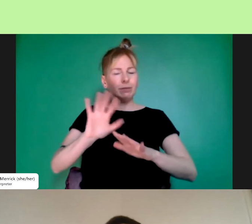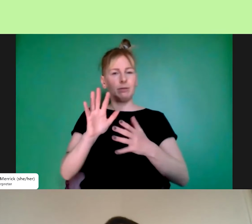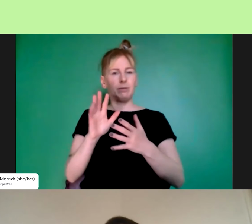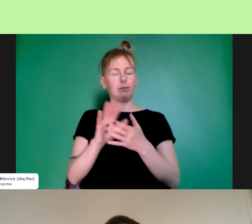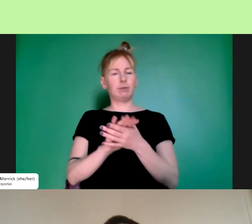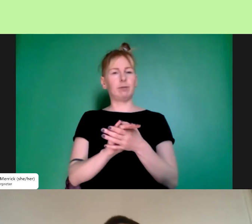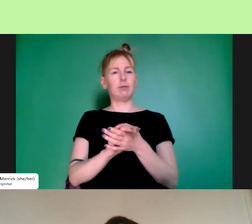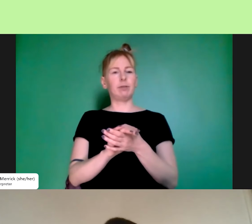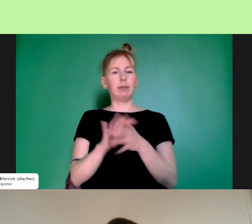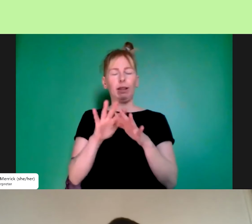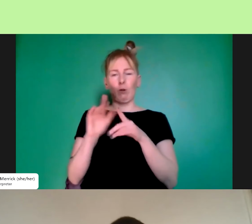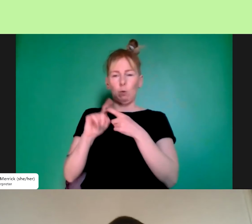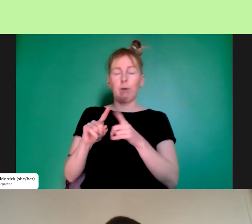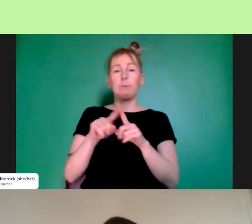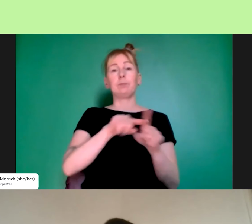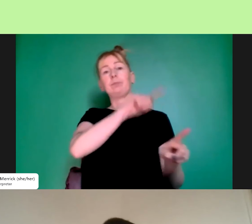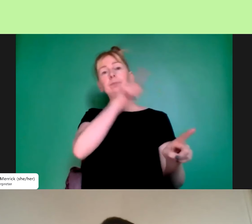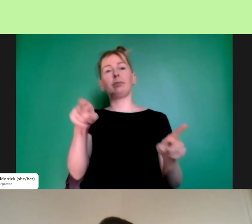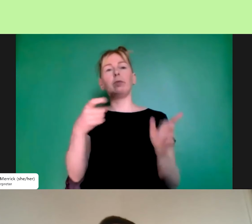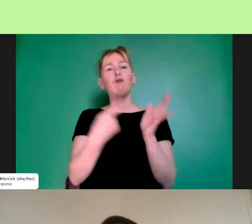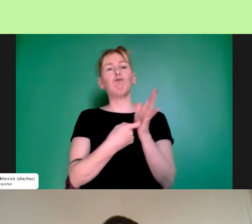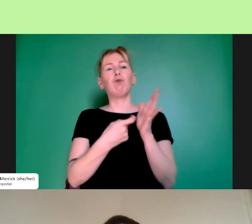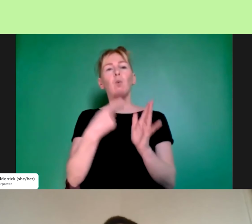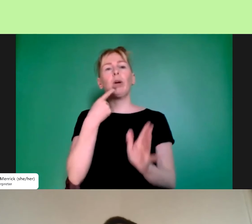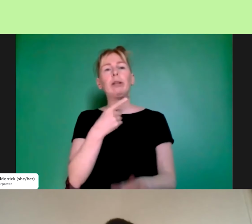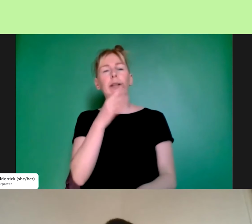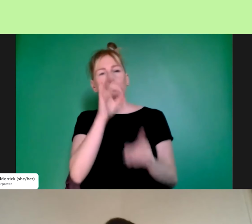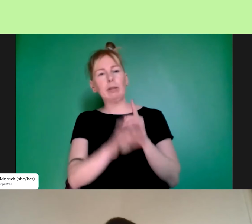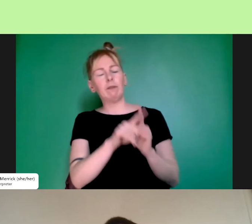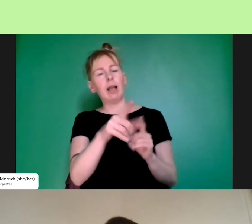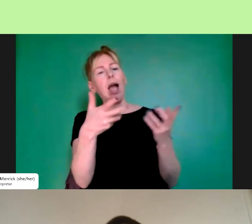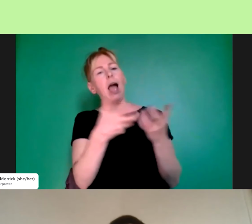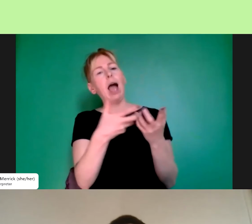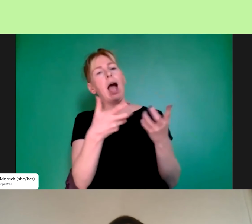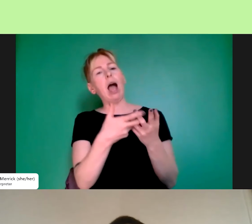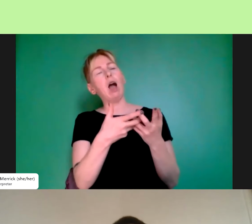about class in the UK, and the feeling of not belonging and not being welcomed in the